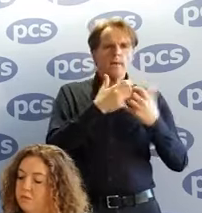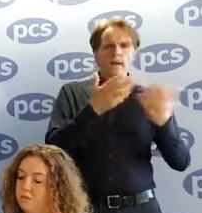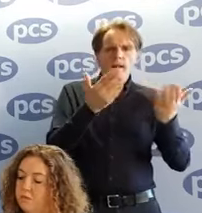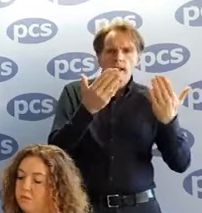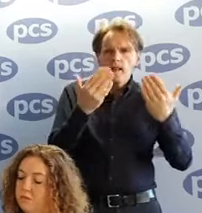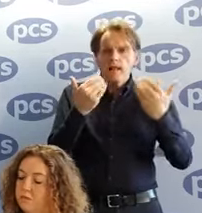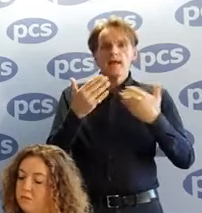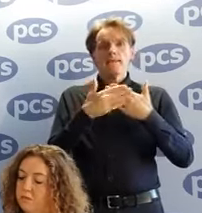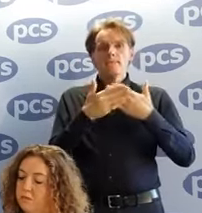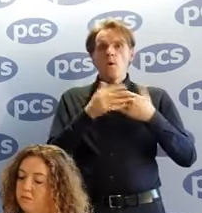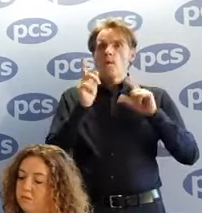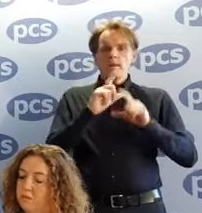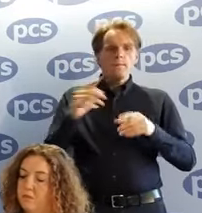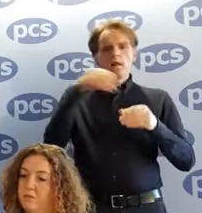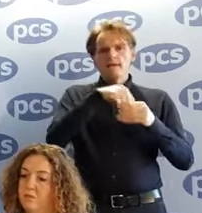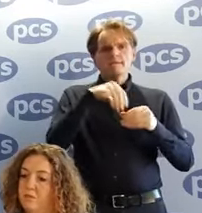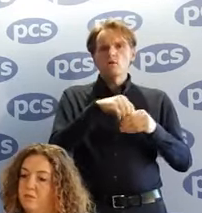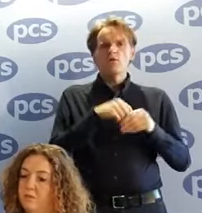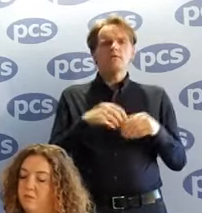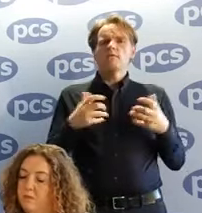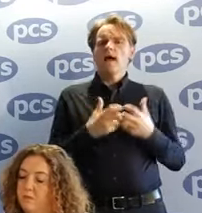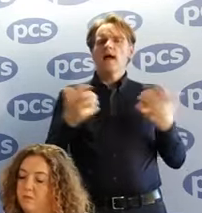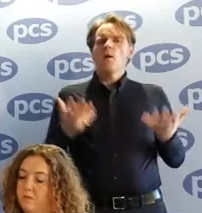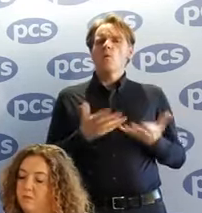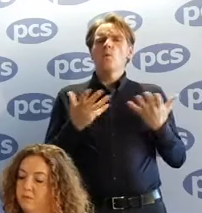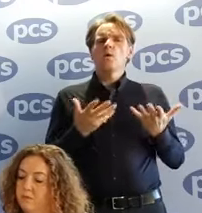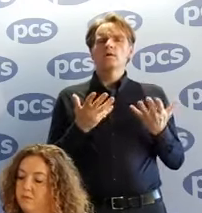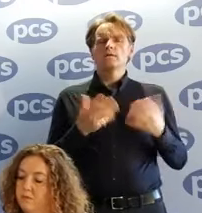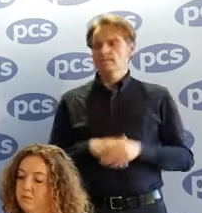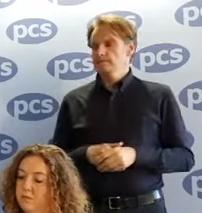message across to members in those areas? So I think the first thing to say is